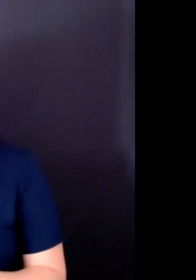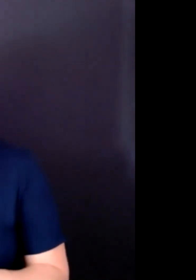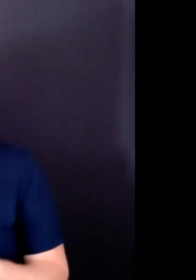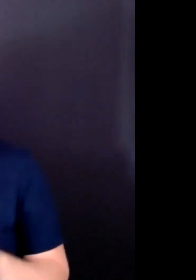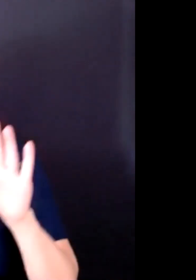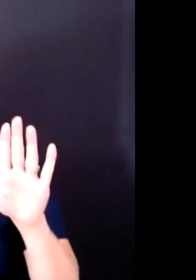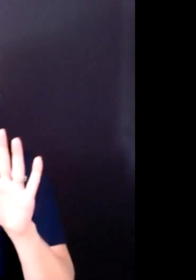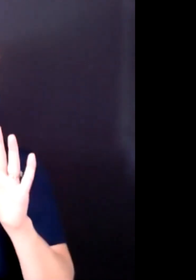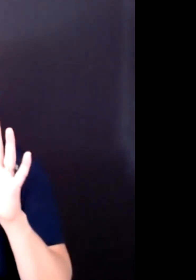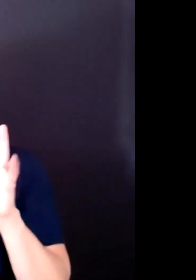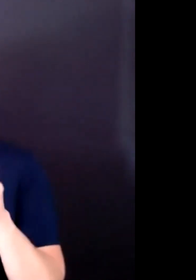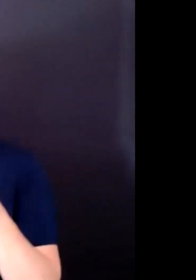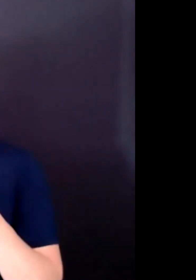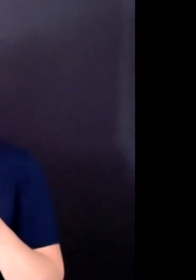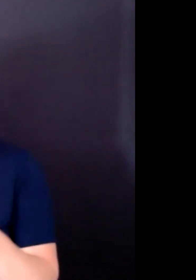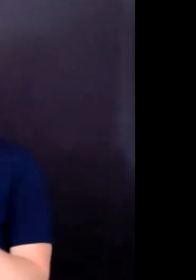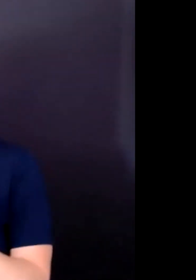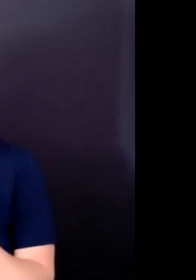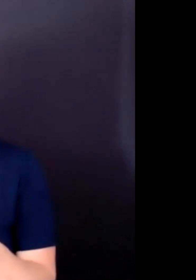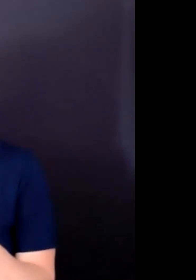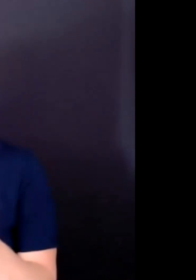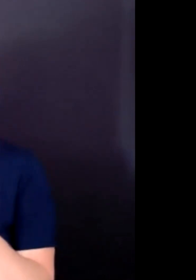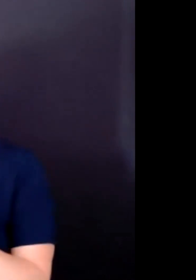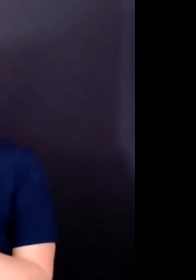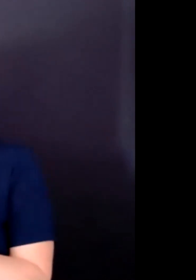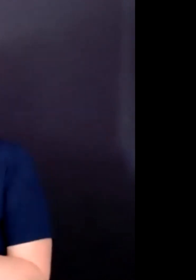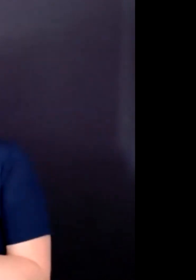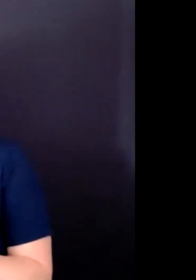sign up for that. Any person with a disability. And most of us,